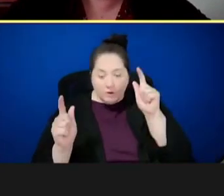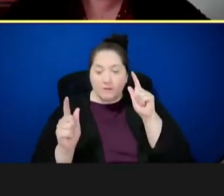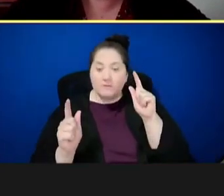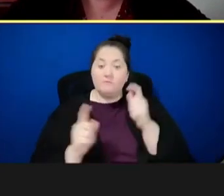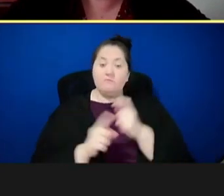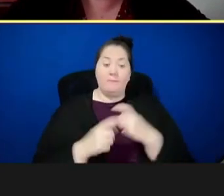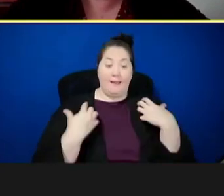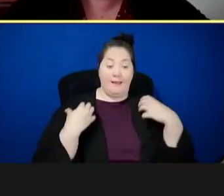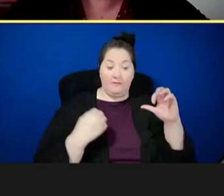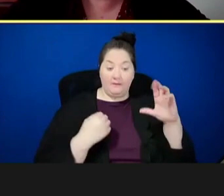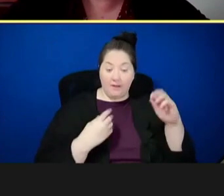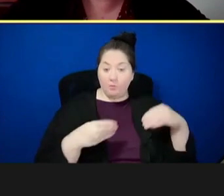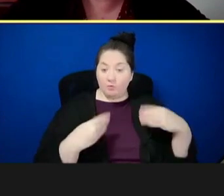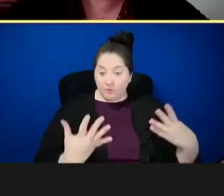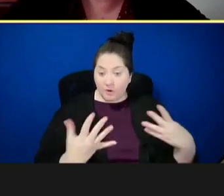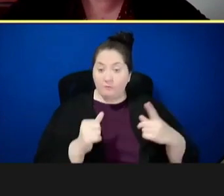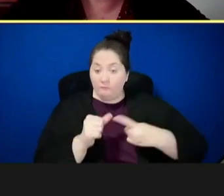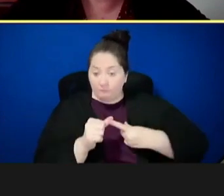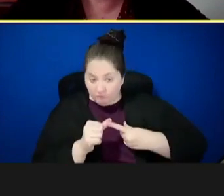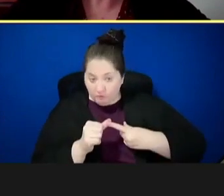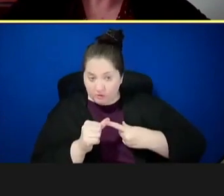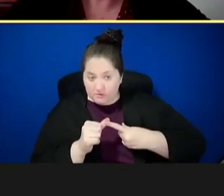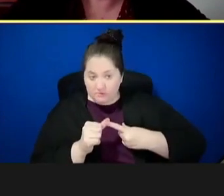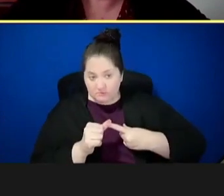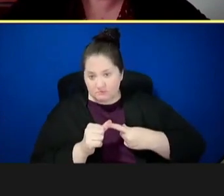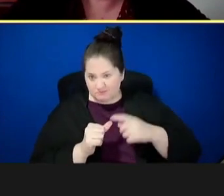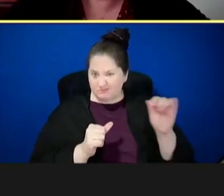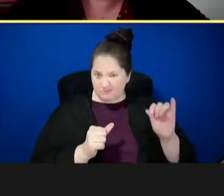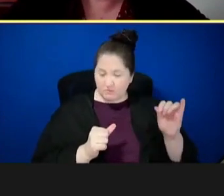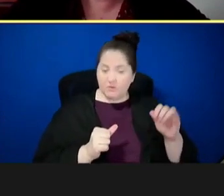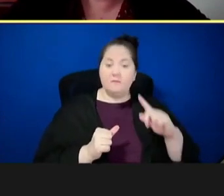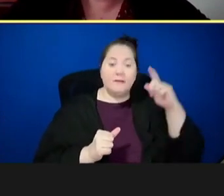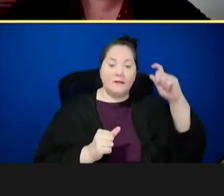first, similar to many other surveys that have been done. Government agencies were seen as